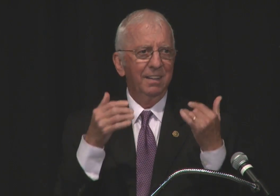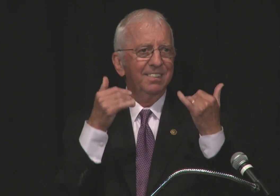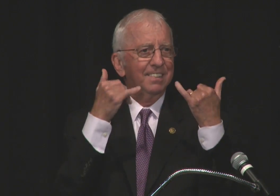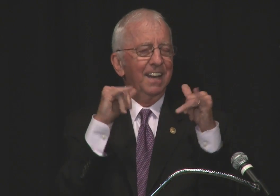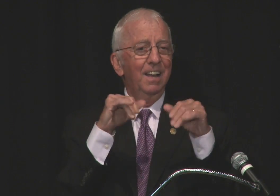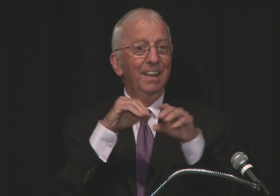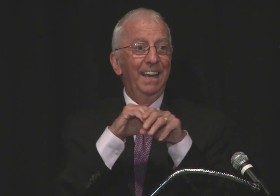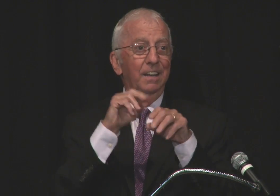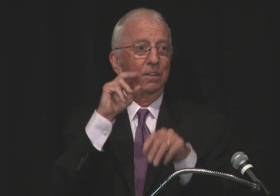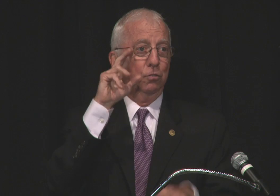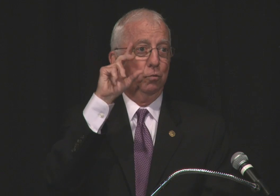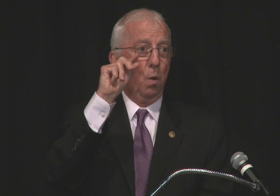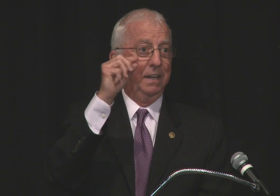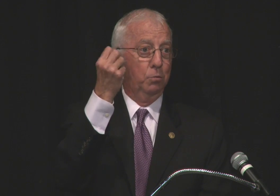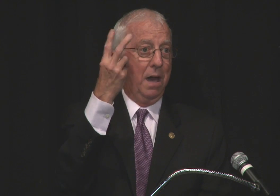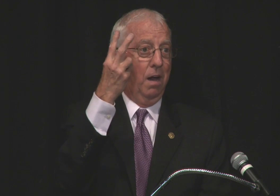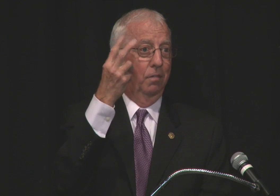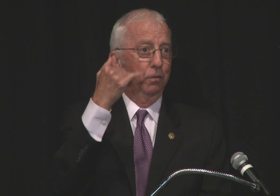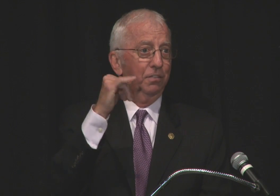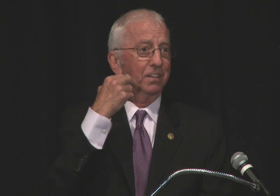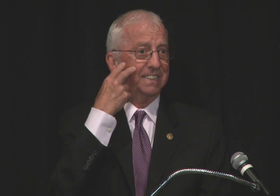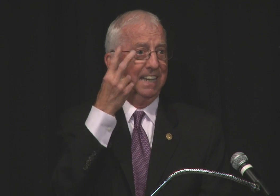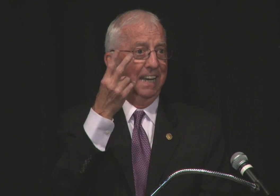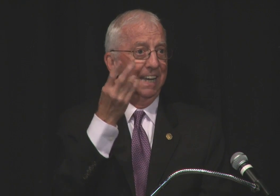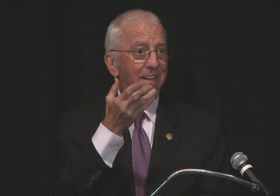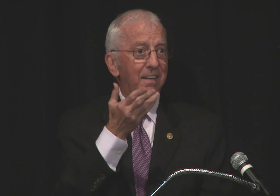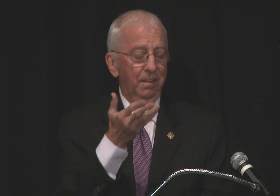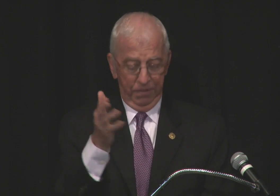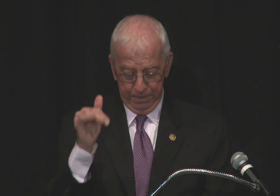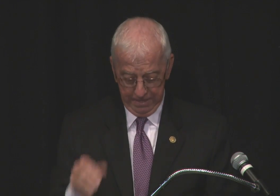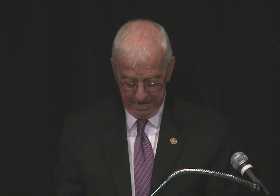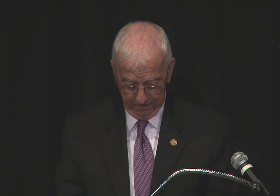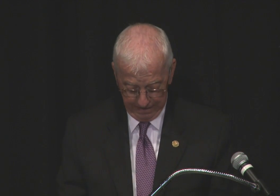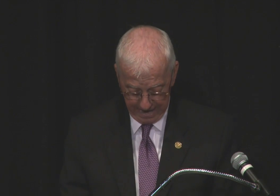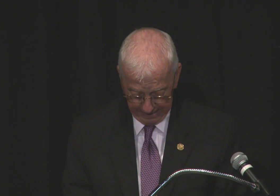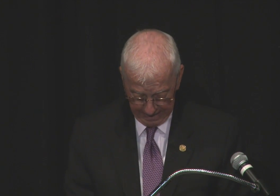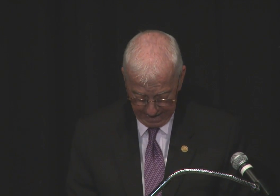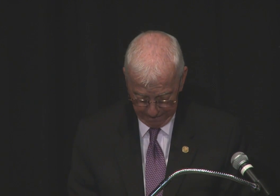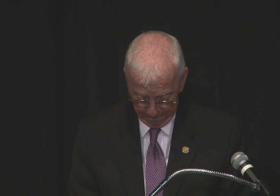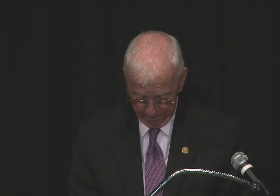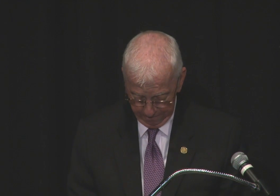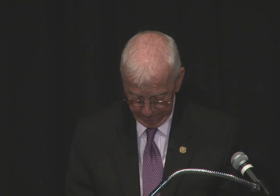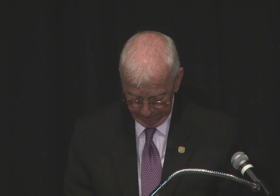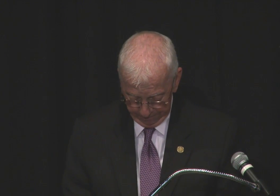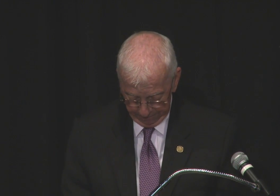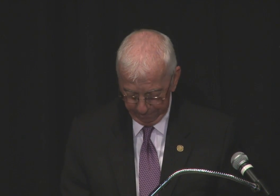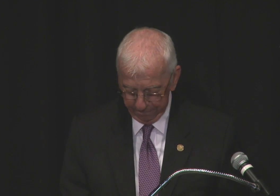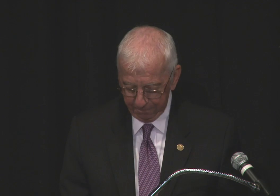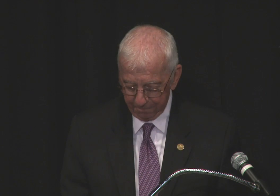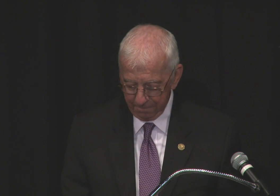But still in 2012 you still see things like that.